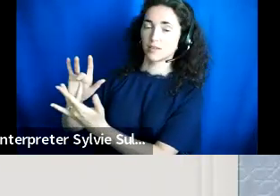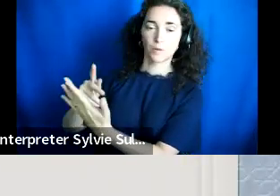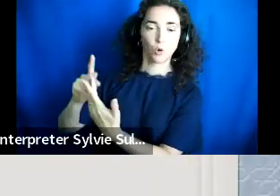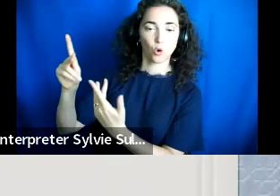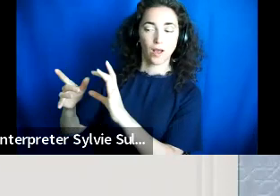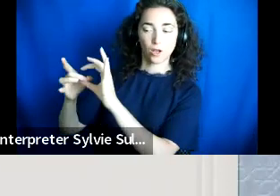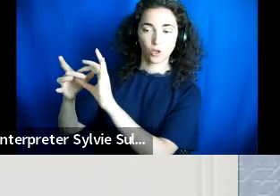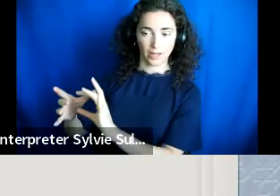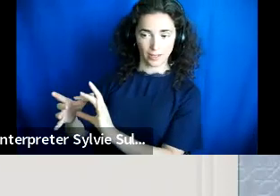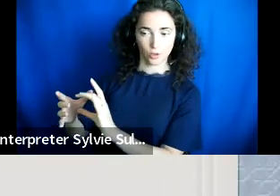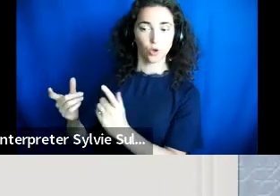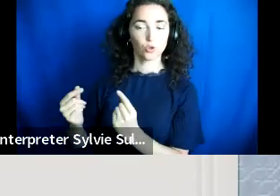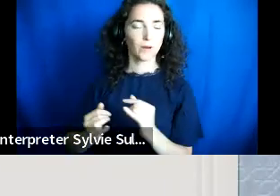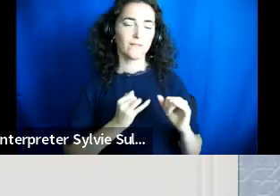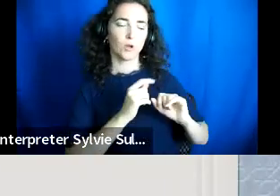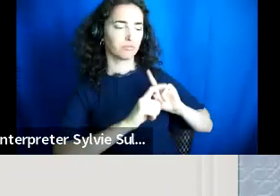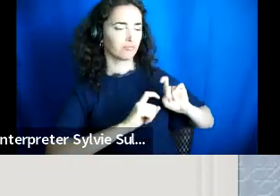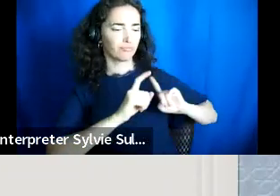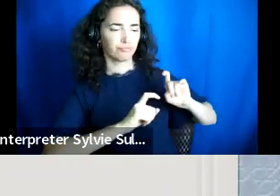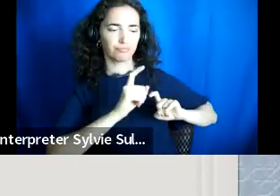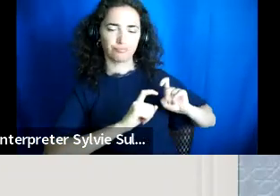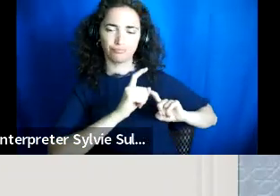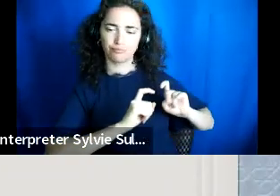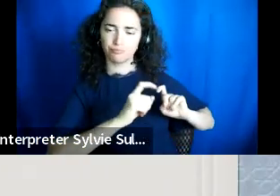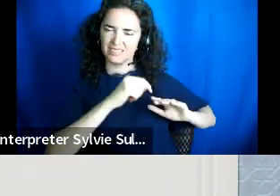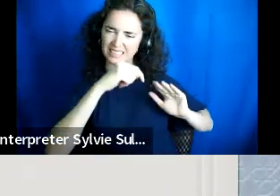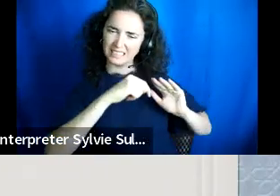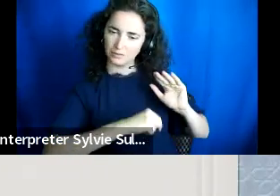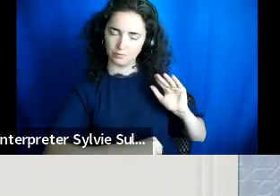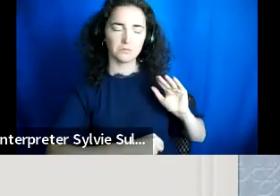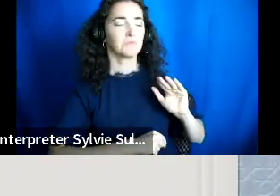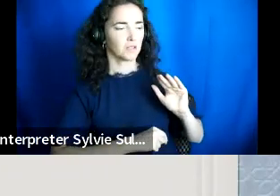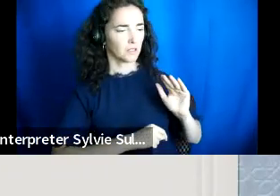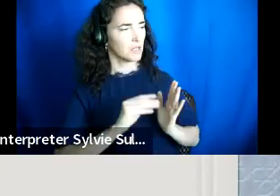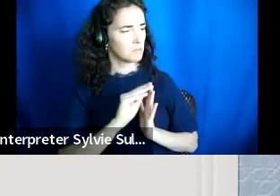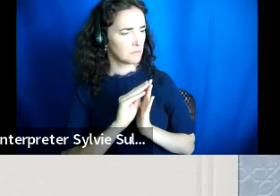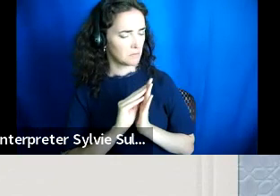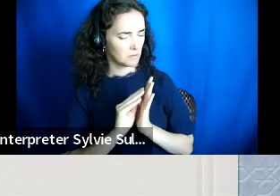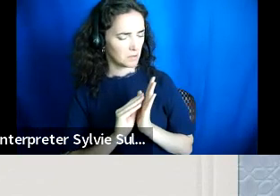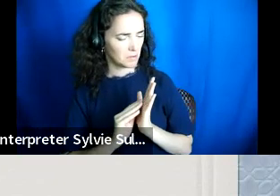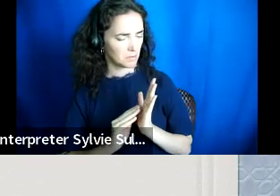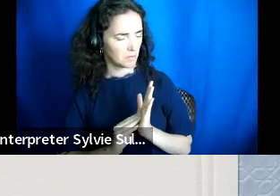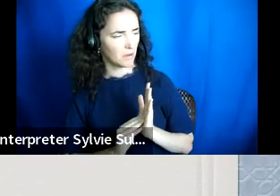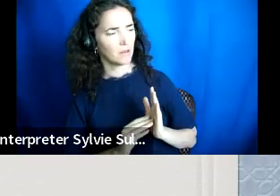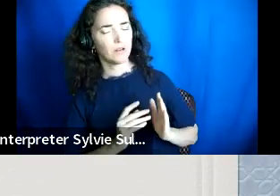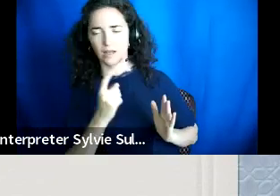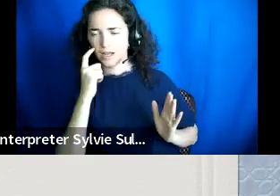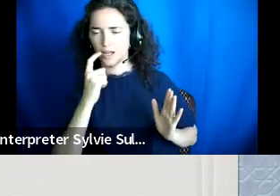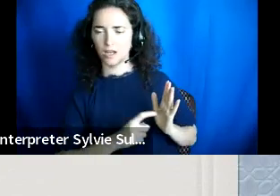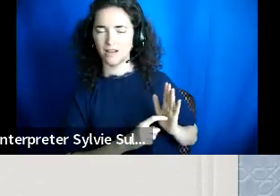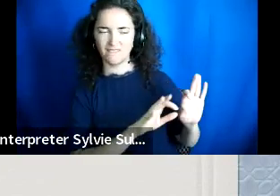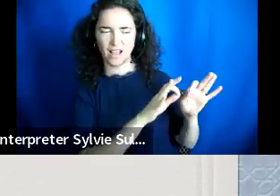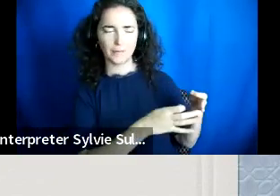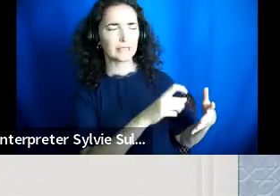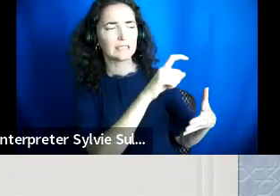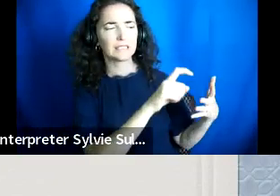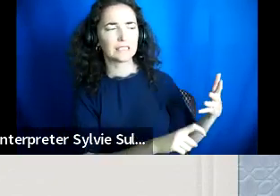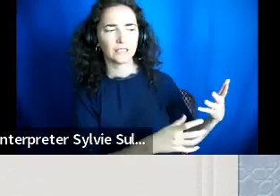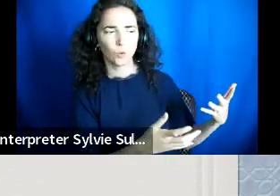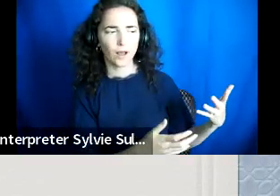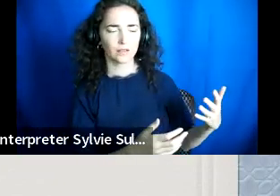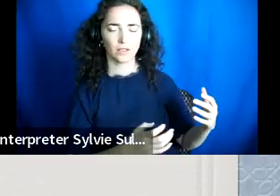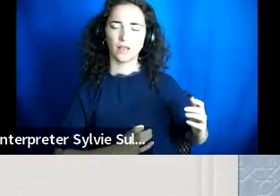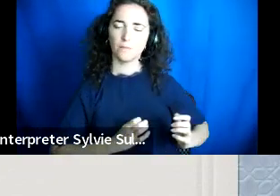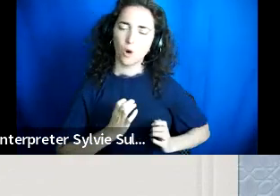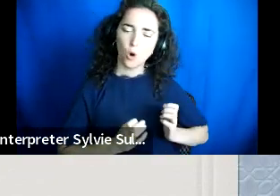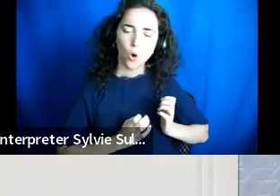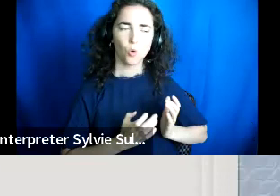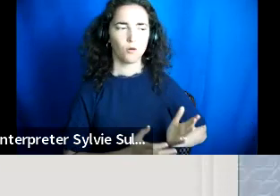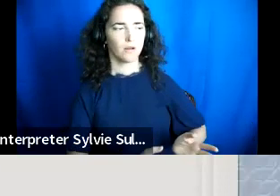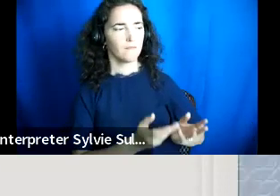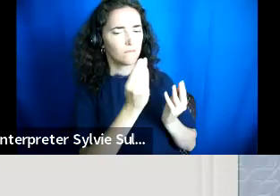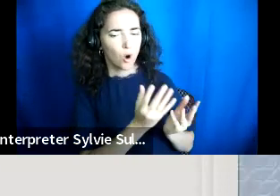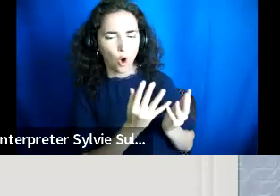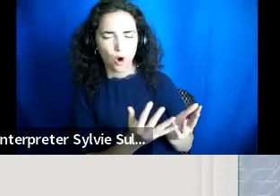A thorough intake Interview will be conducted to determine what needs the family may have emotional informational, whatever it is that they're looking for.